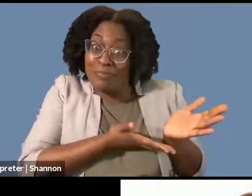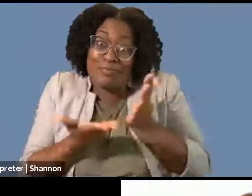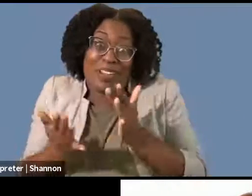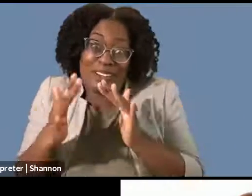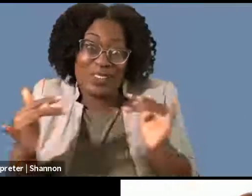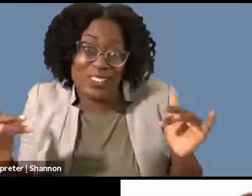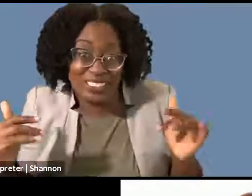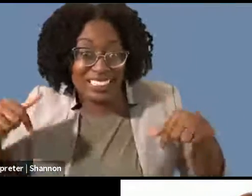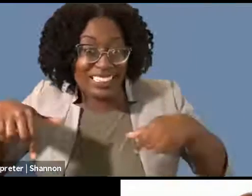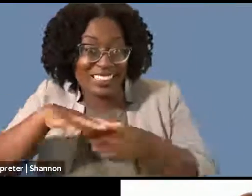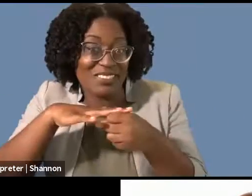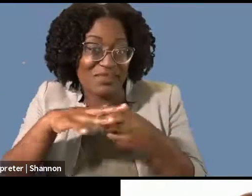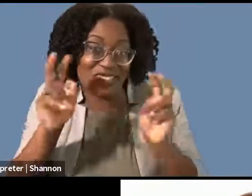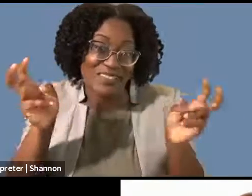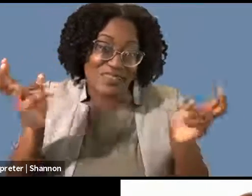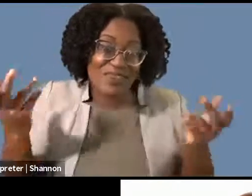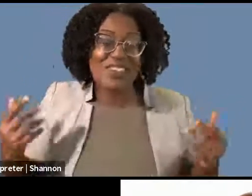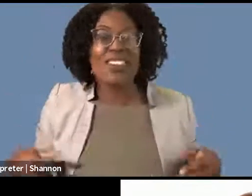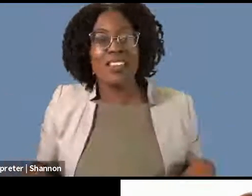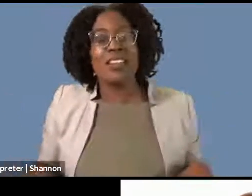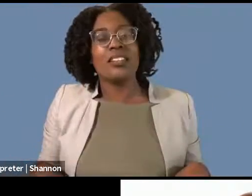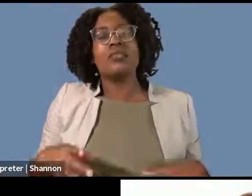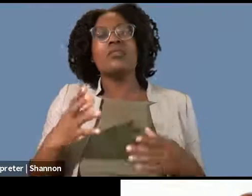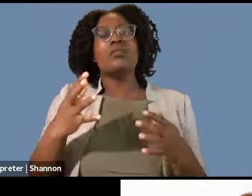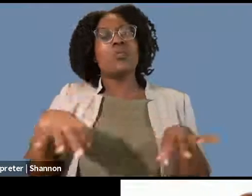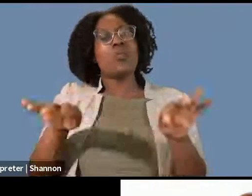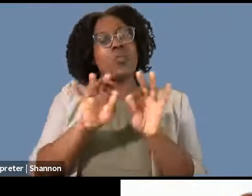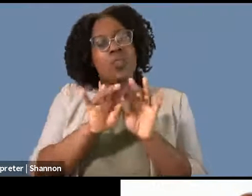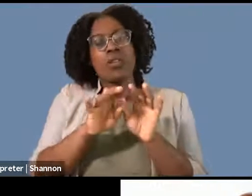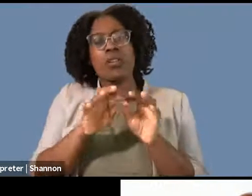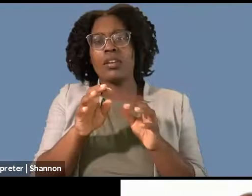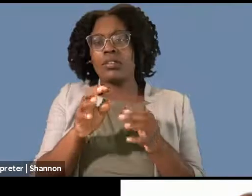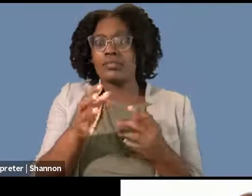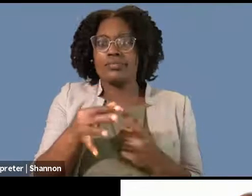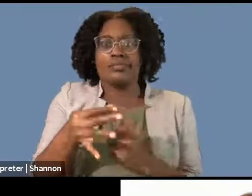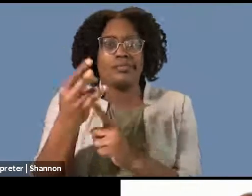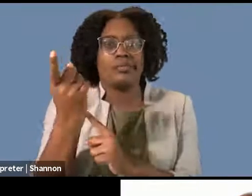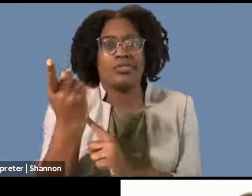When I am talking to my neighbors, and especially last summer, Terri, what can we do?